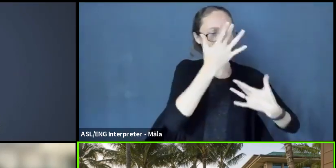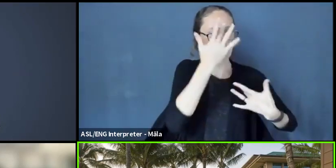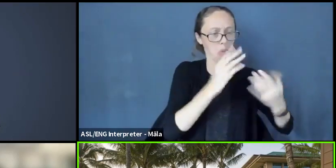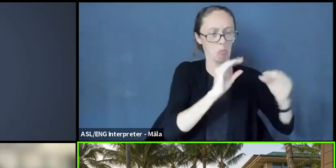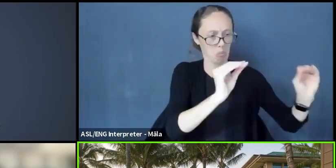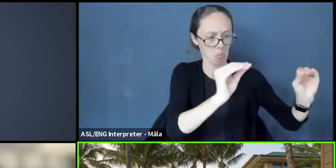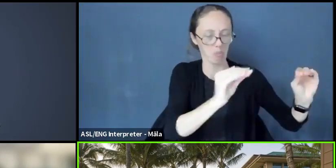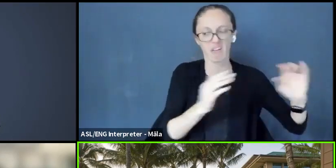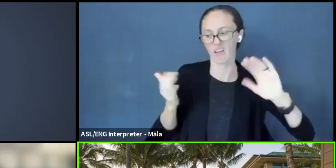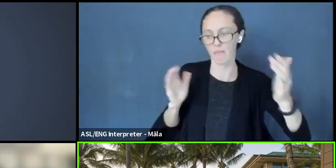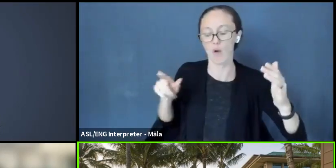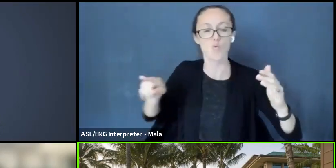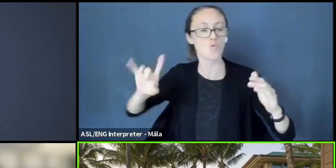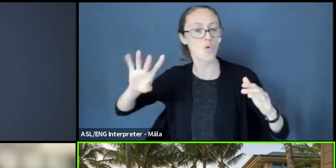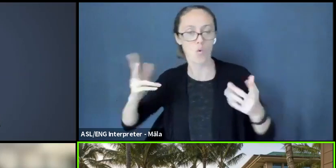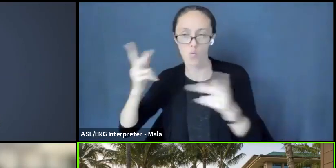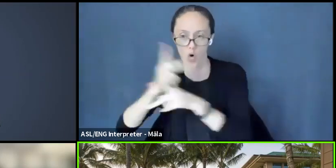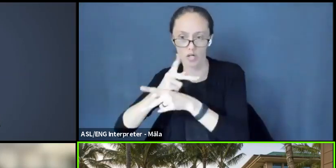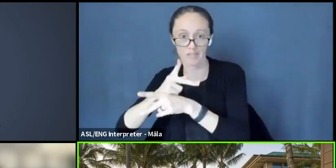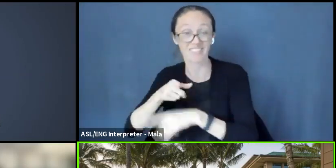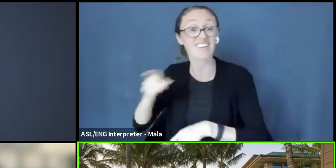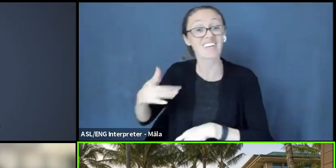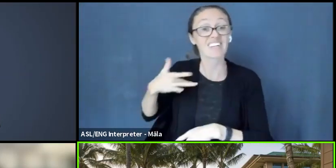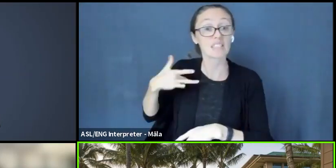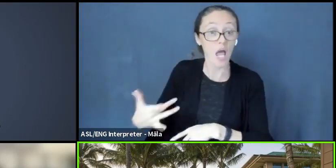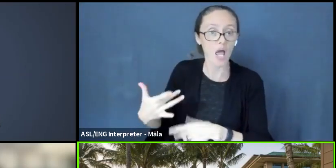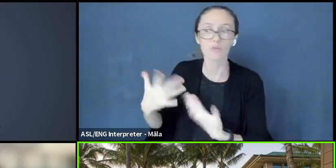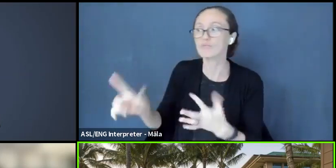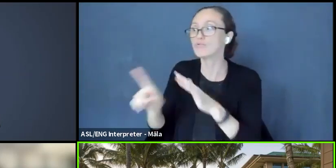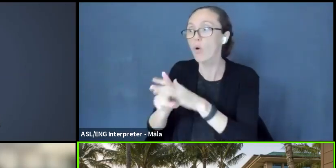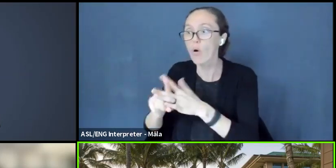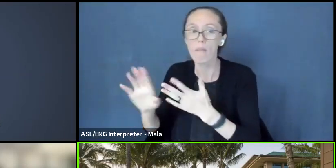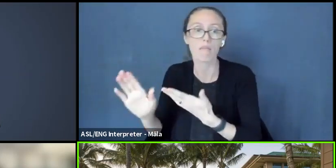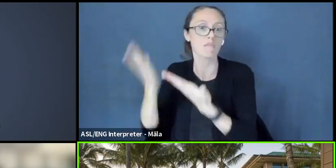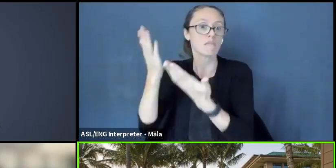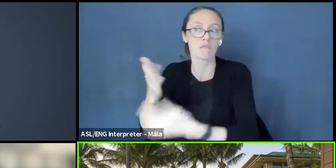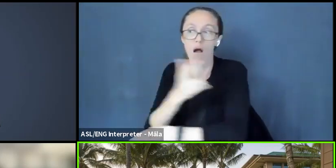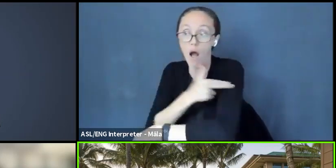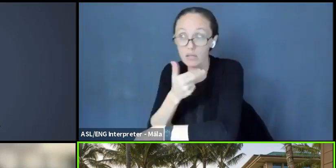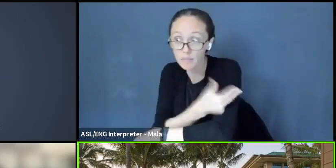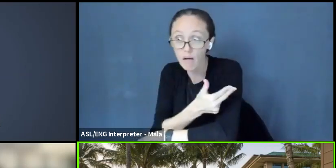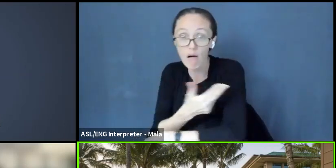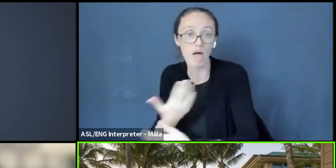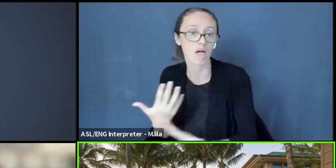They also tend to, end up in the intensive care more and die more.